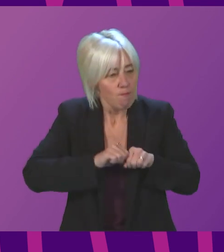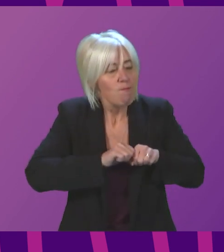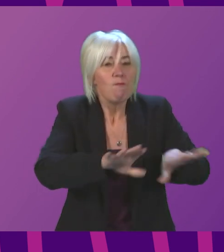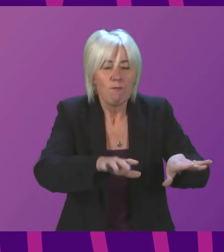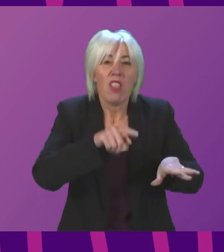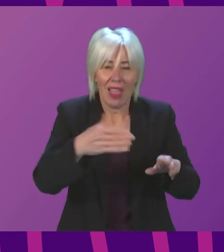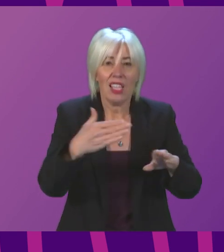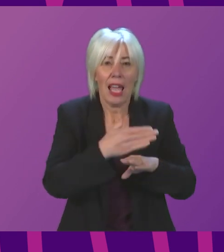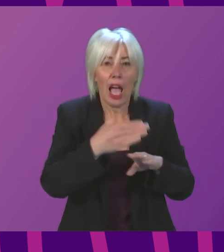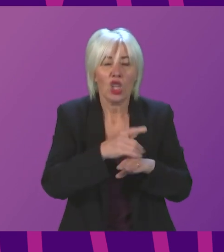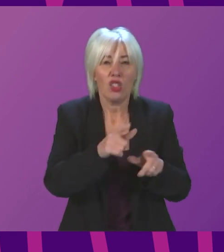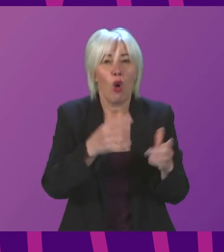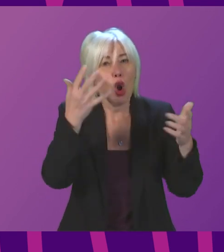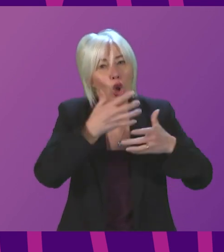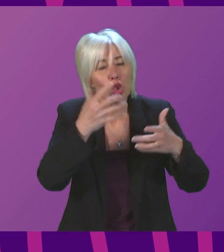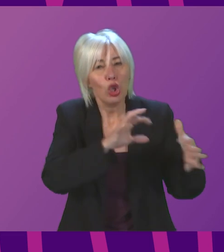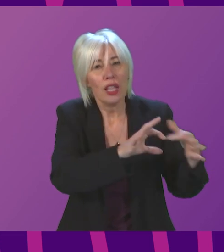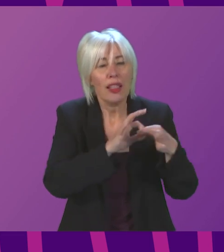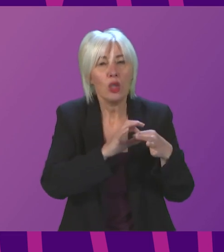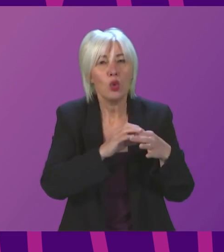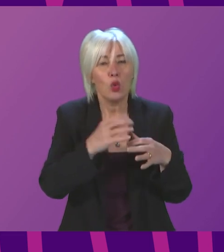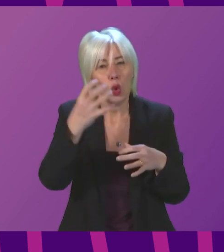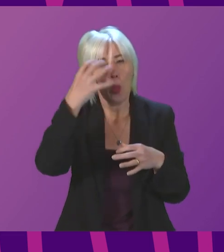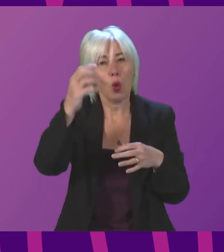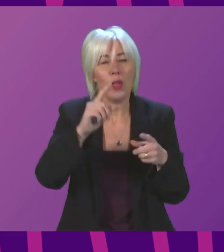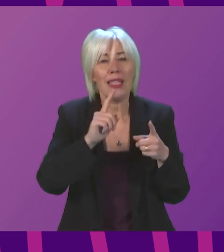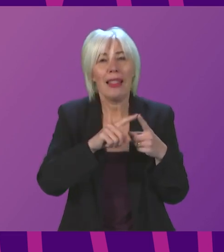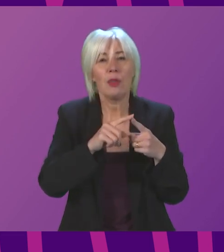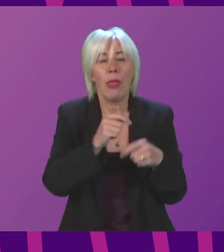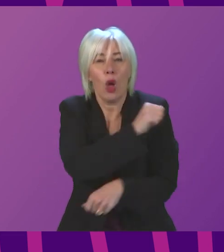to address concerns around the Queen Elizabeth university hospital while we await the work